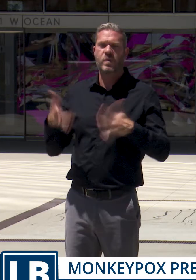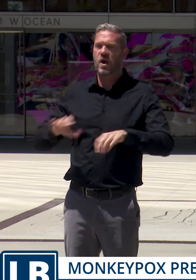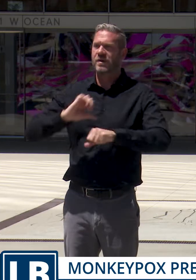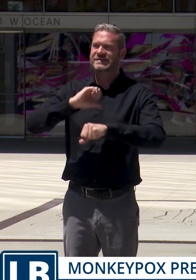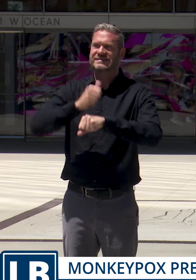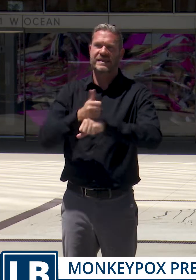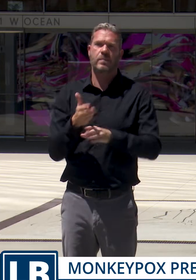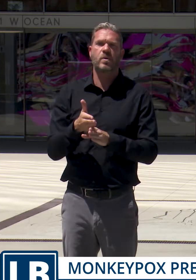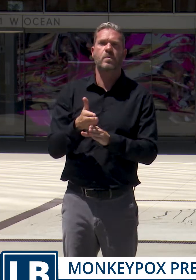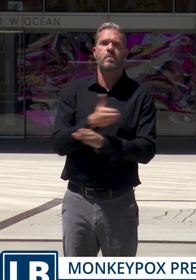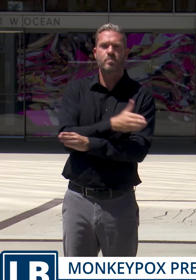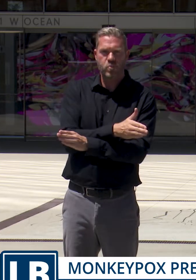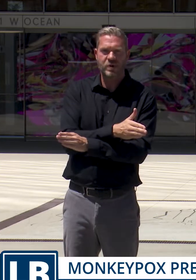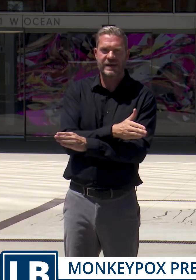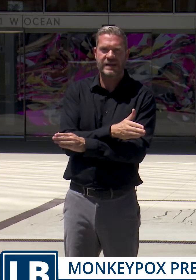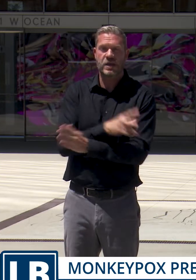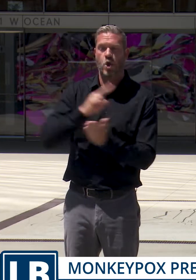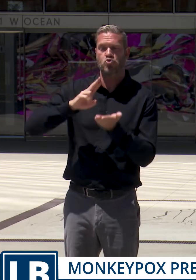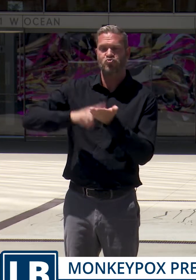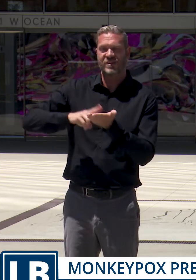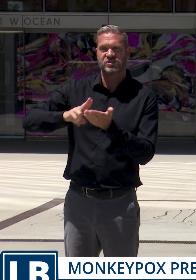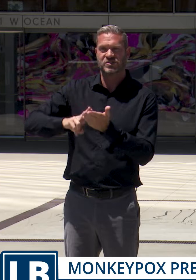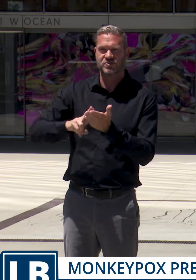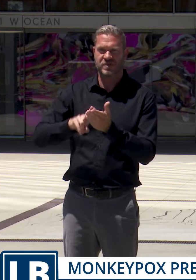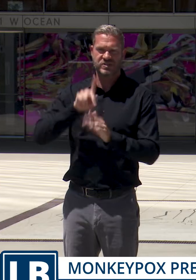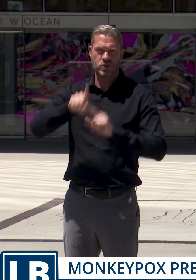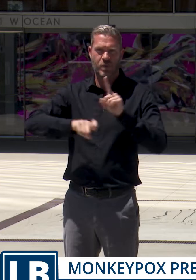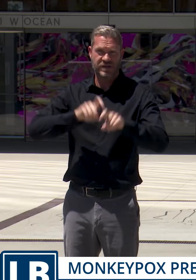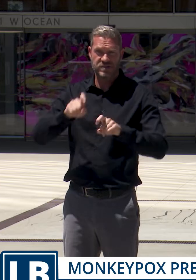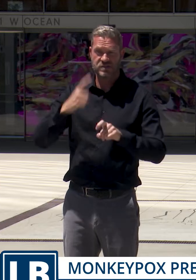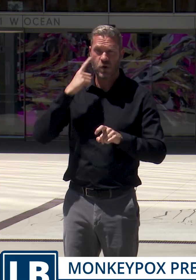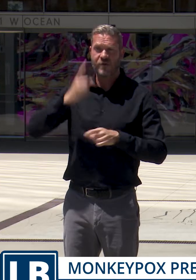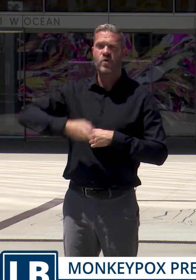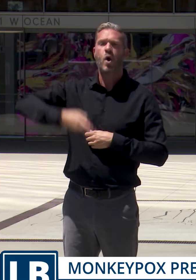that you've been hearing about for those of the highest risk so that we can contact people for